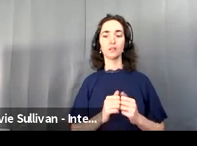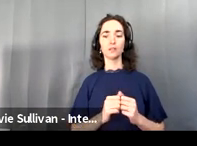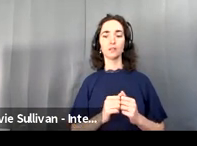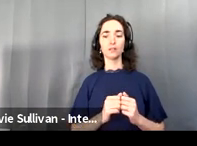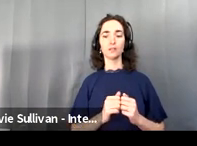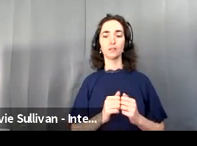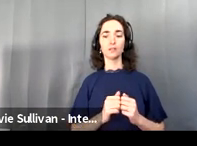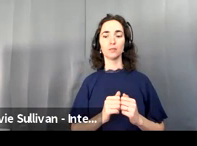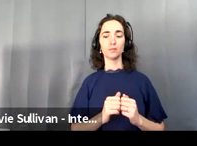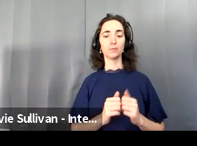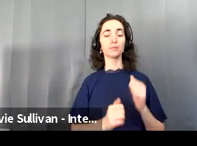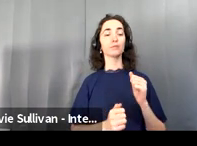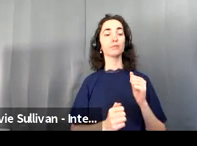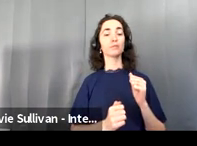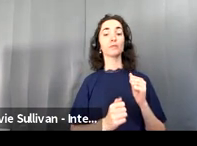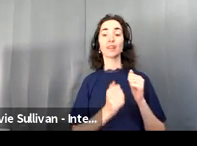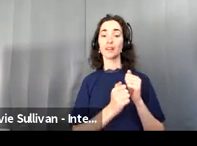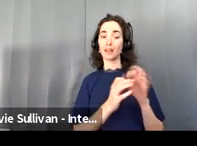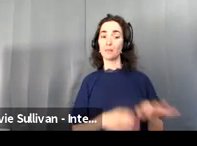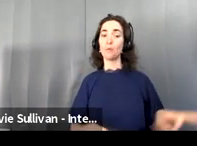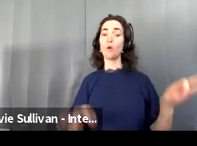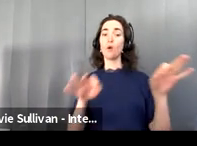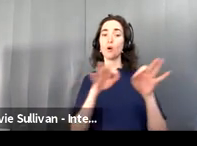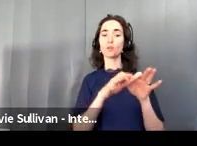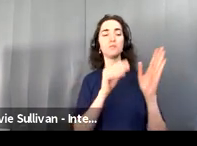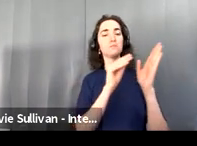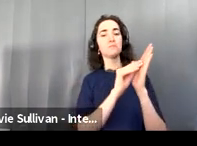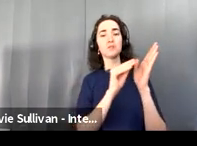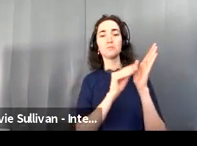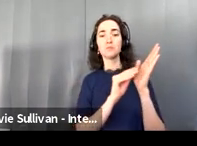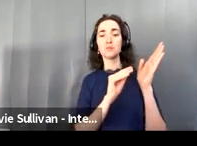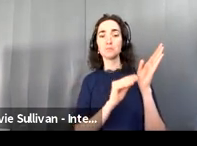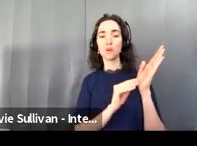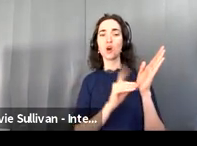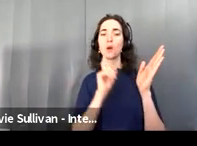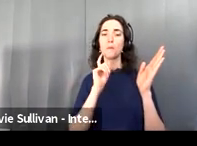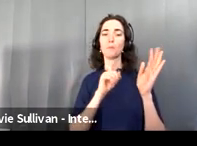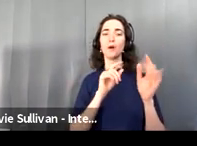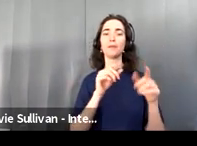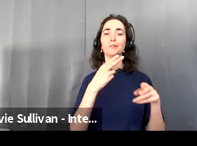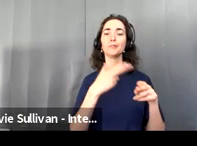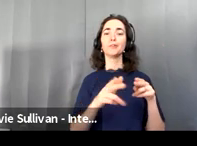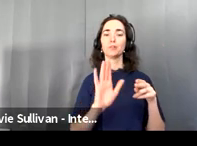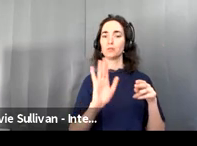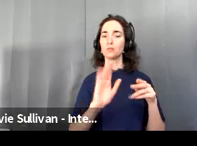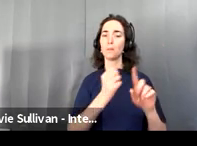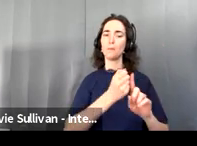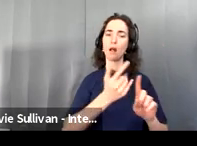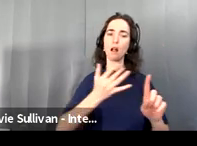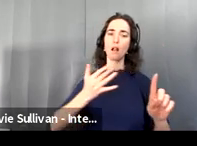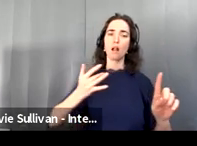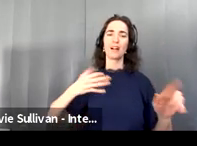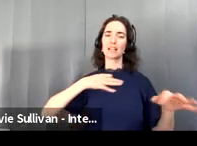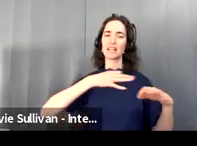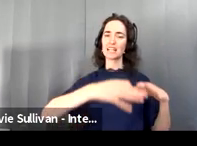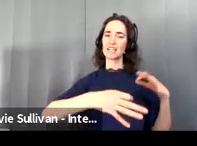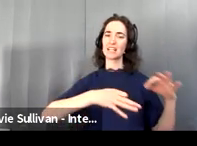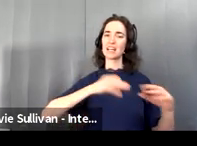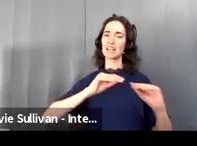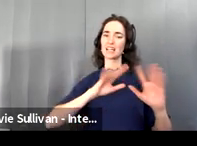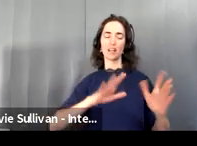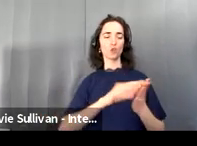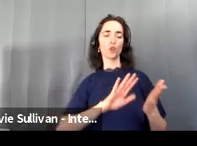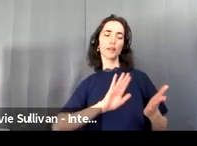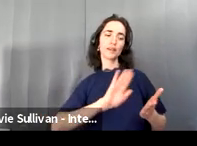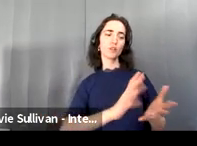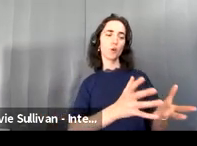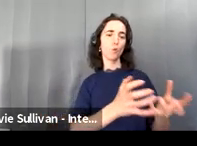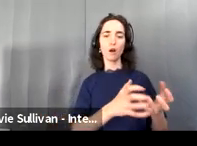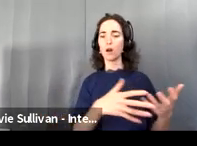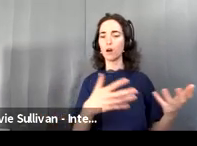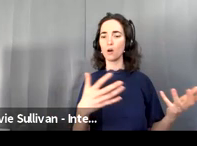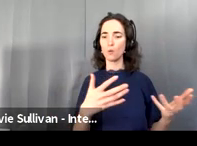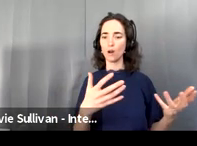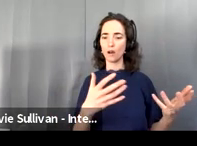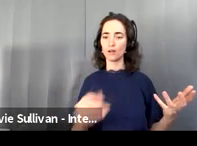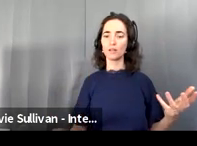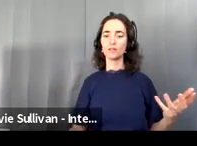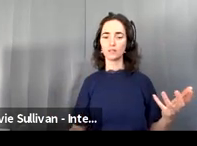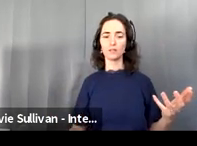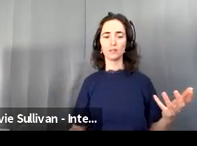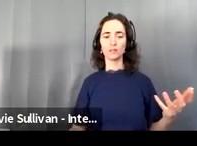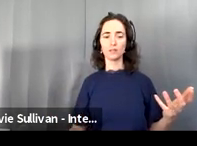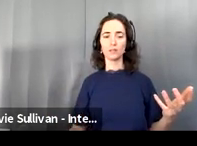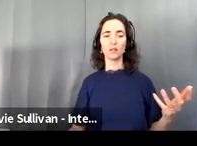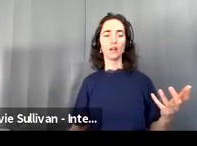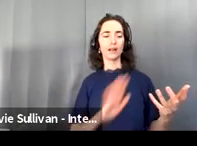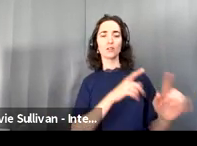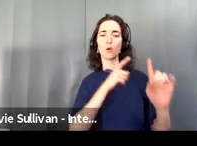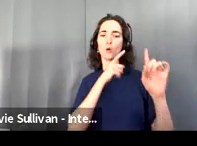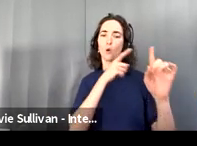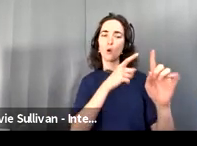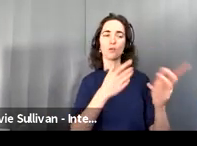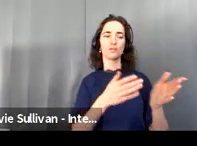It's very important to really elaborate and and go into details about what that student desires are, what is what's the interest what is that students goal.